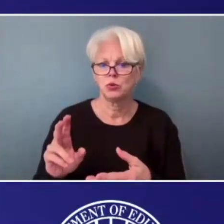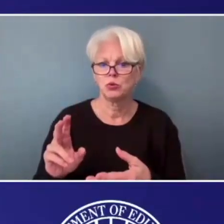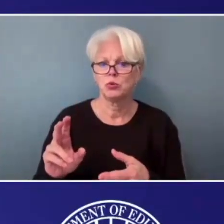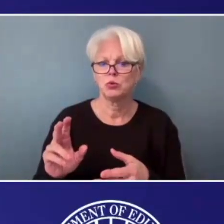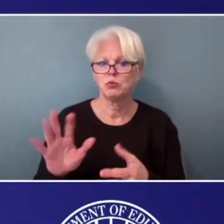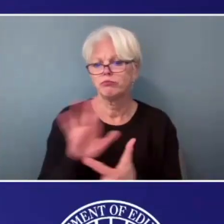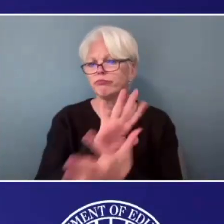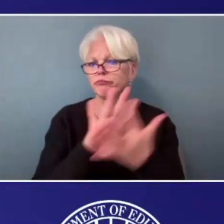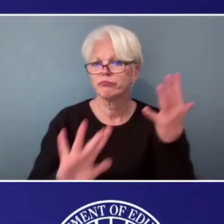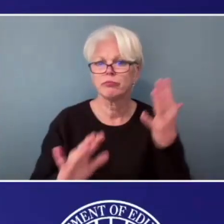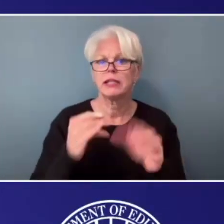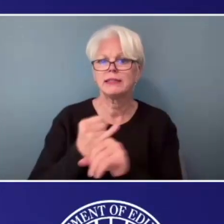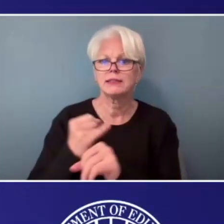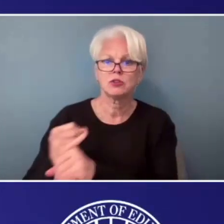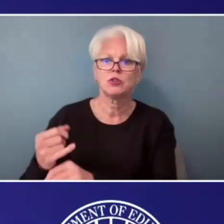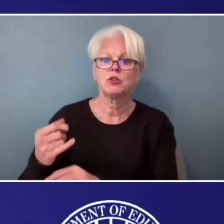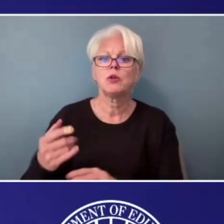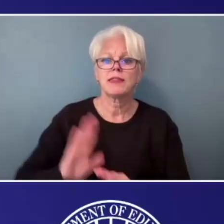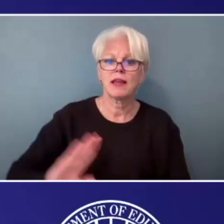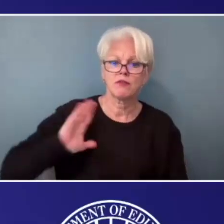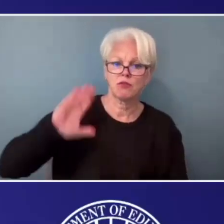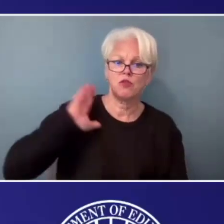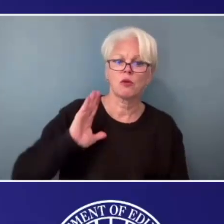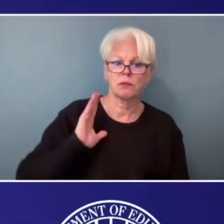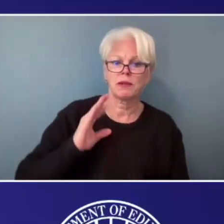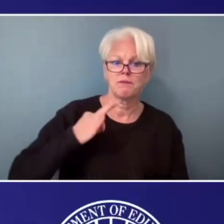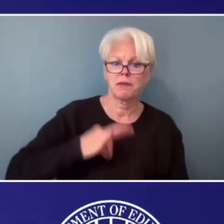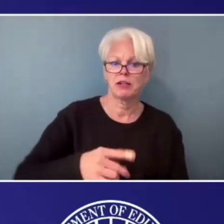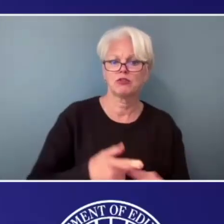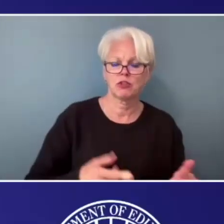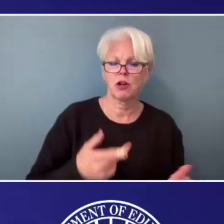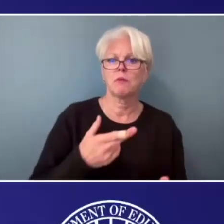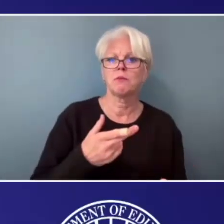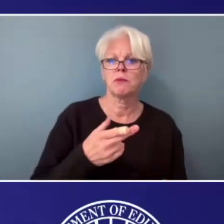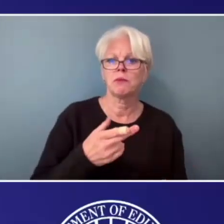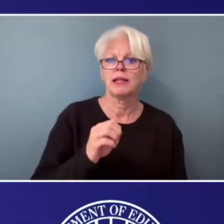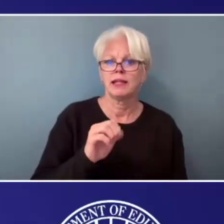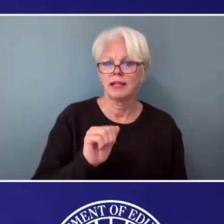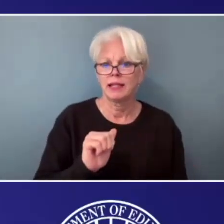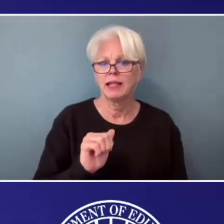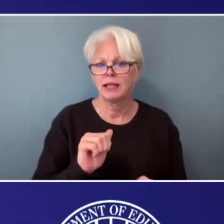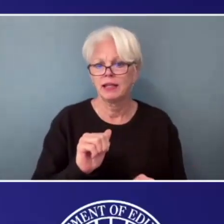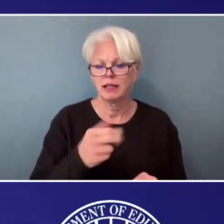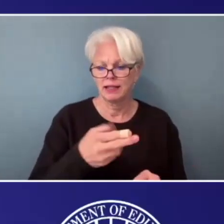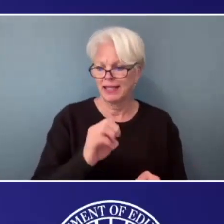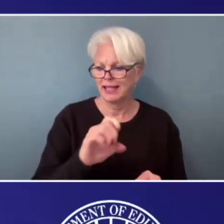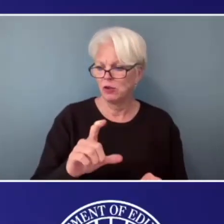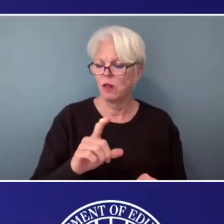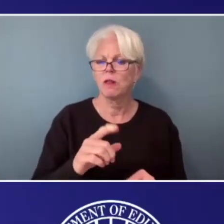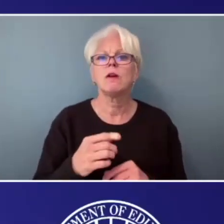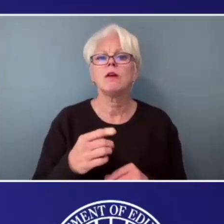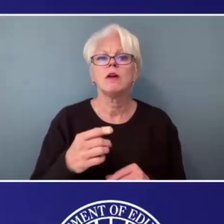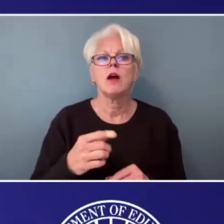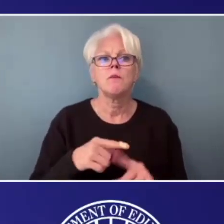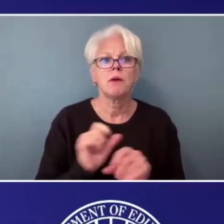that were formerly benefiting from HEAL, but make it under the Stafford Loan